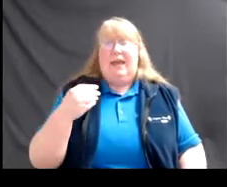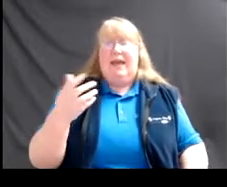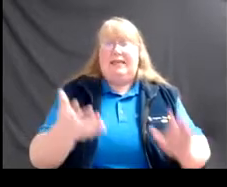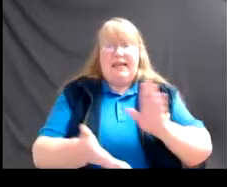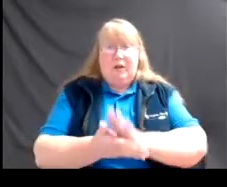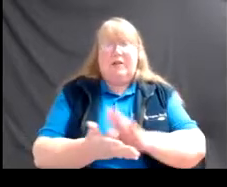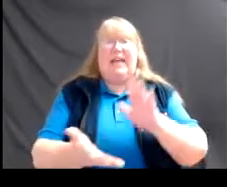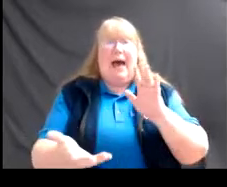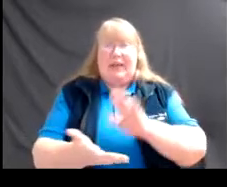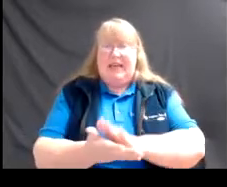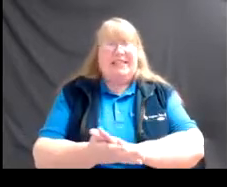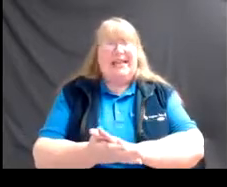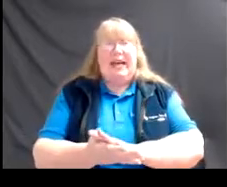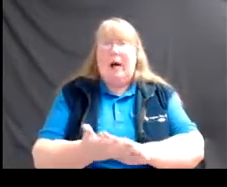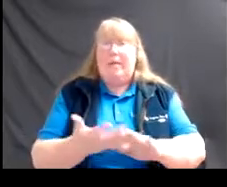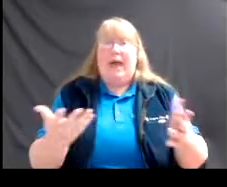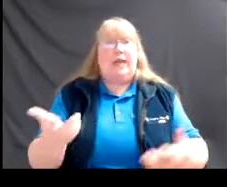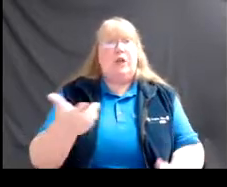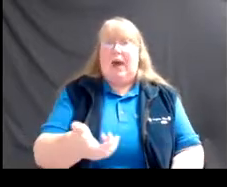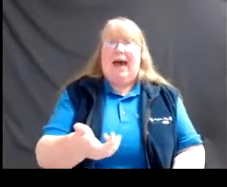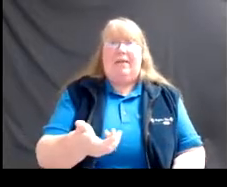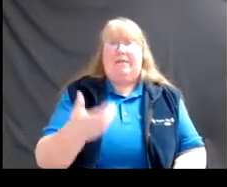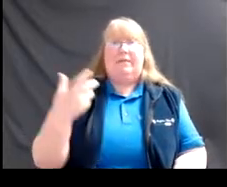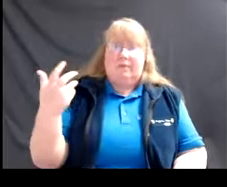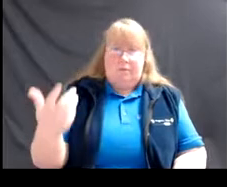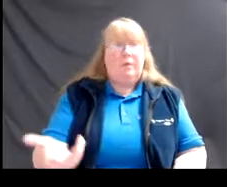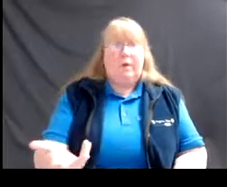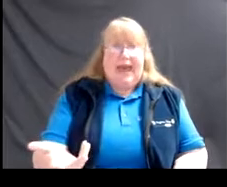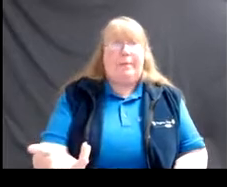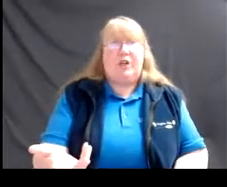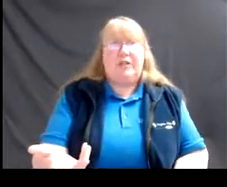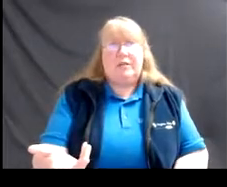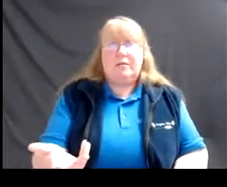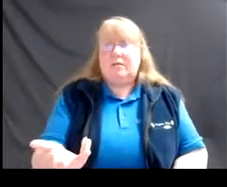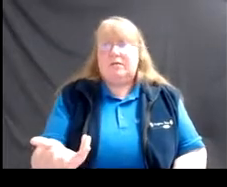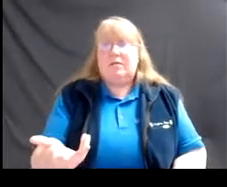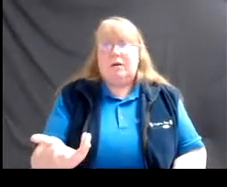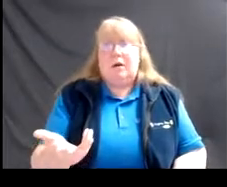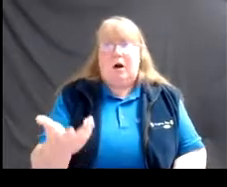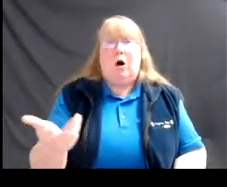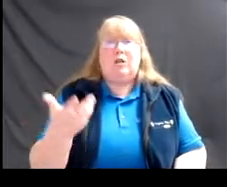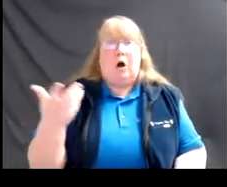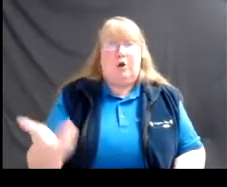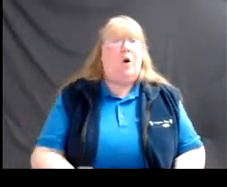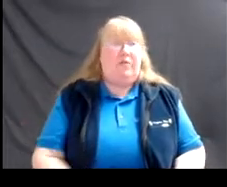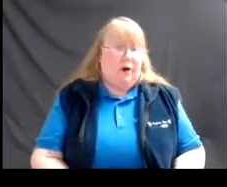and download the app and get it set up, and you have captioned calls on your mobile phone.